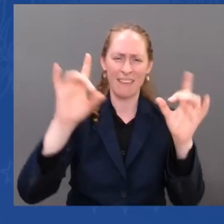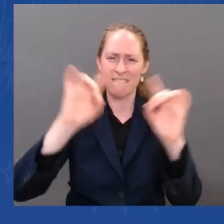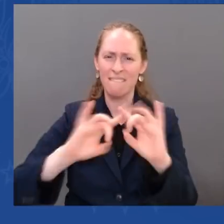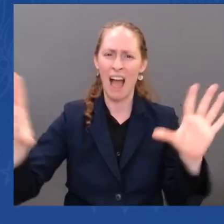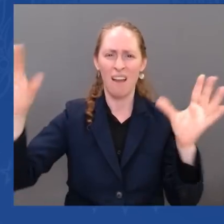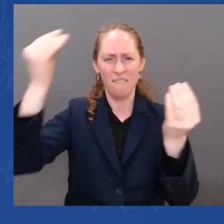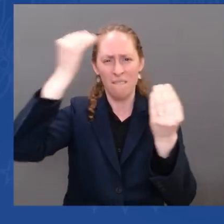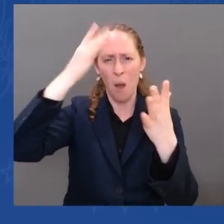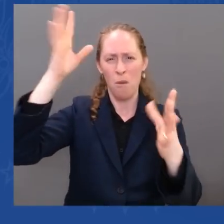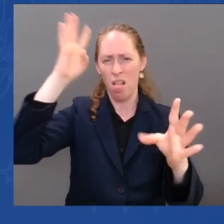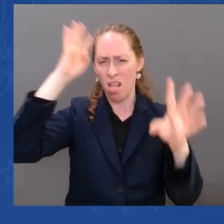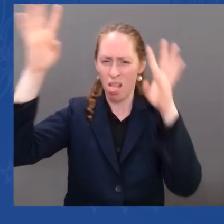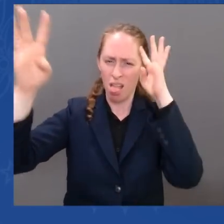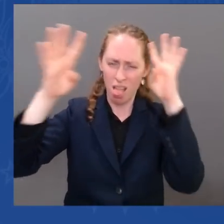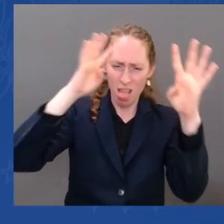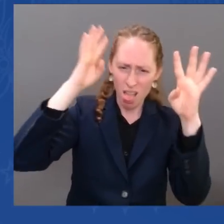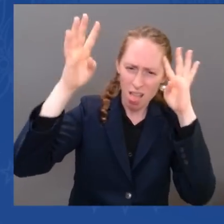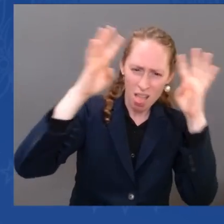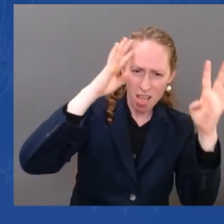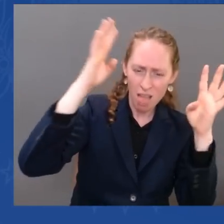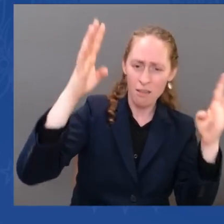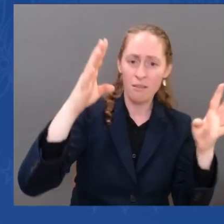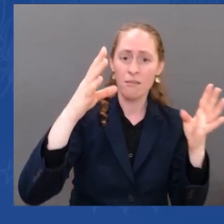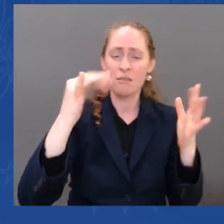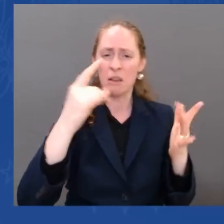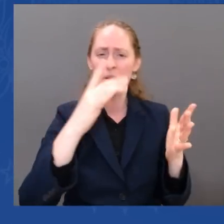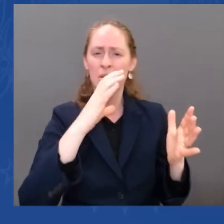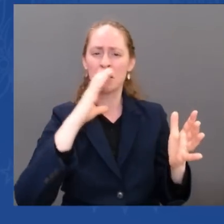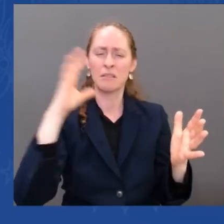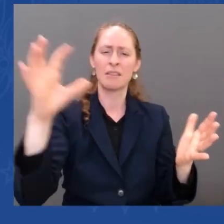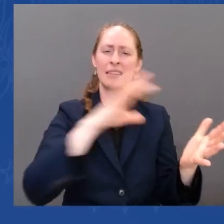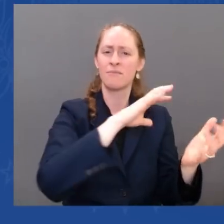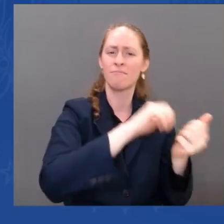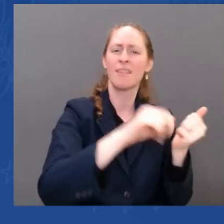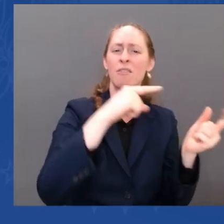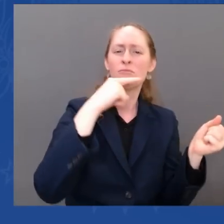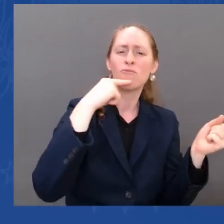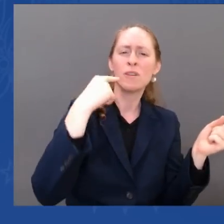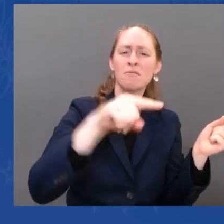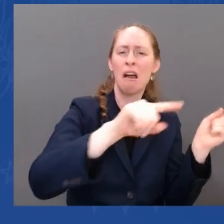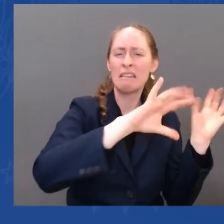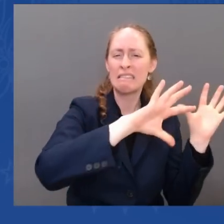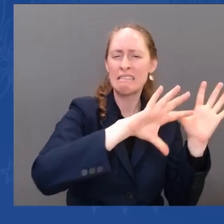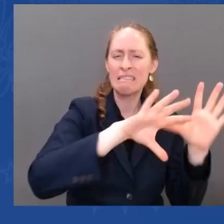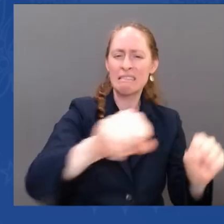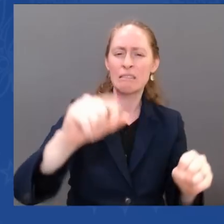We're seeing horrific atrocities and war crimes, children being buried in mass graves,